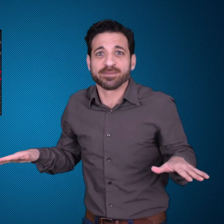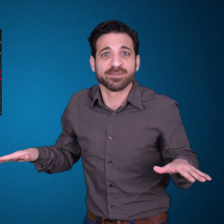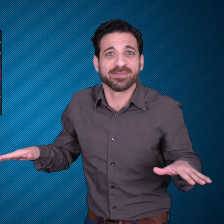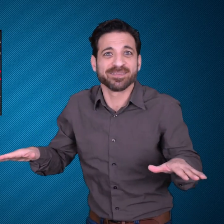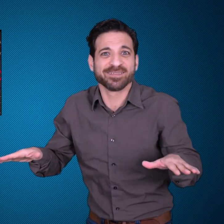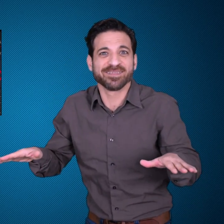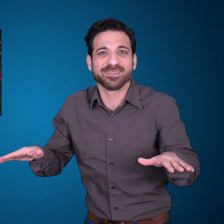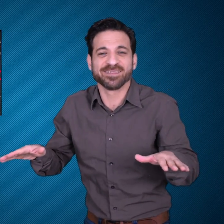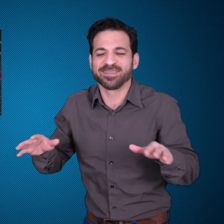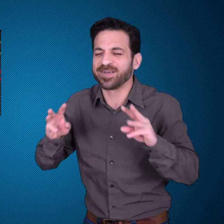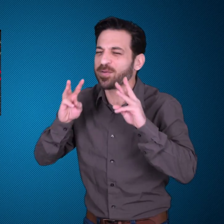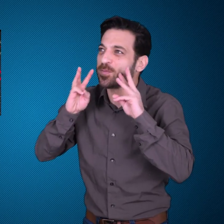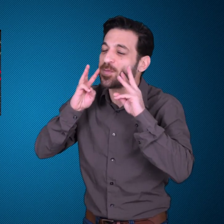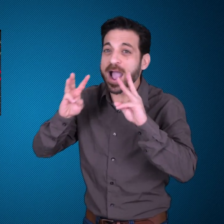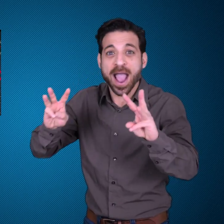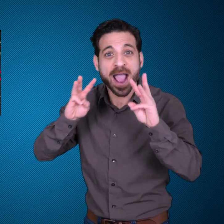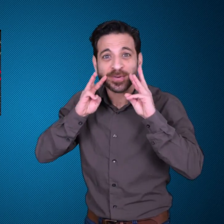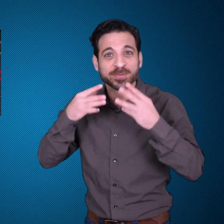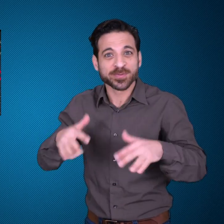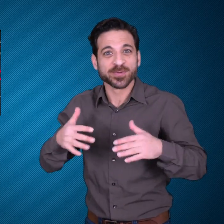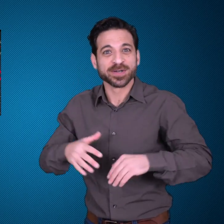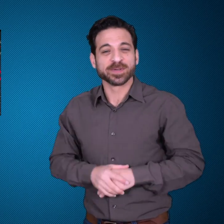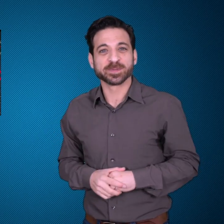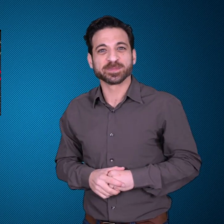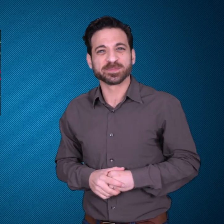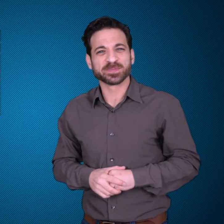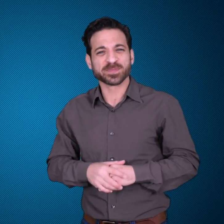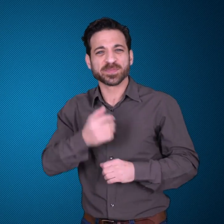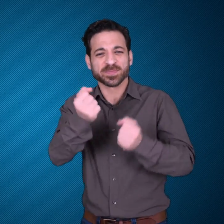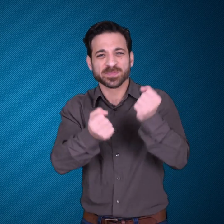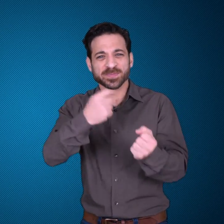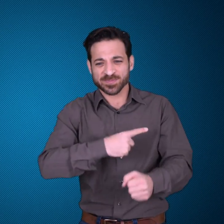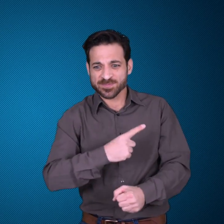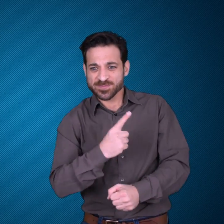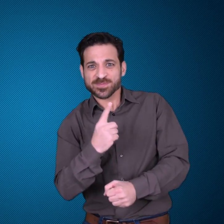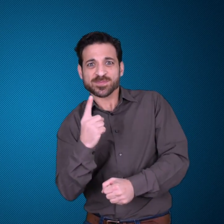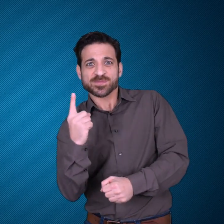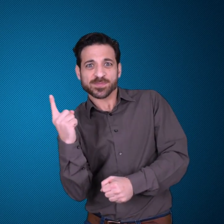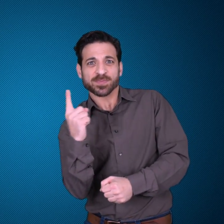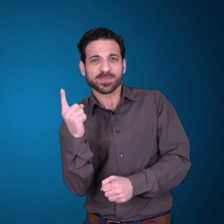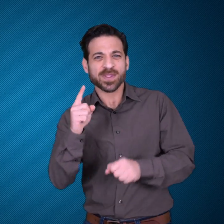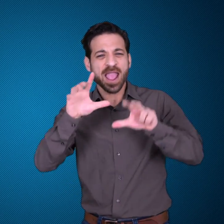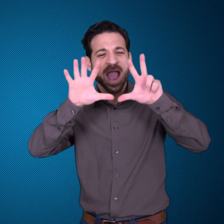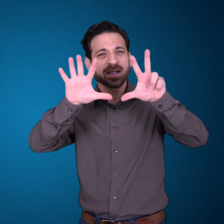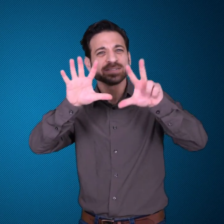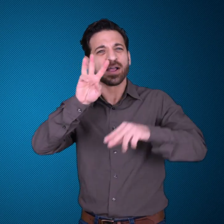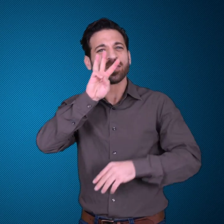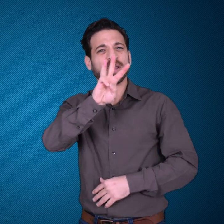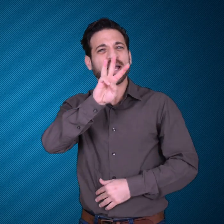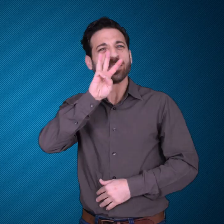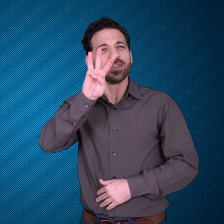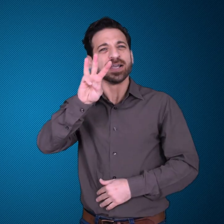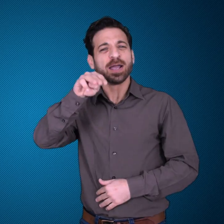soared across the English Channel in freefall with the aid of a carbon wing.